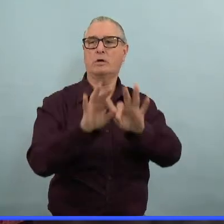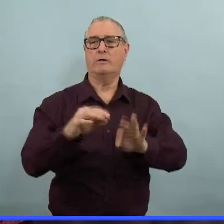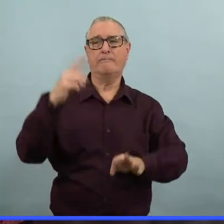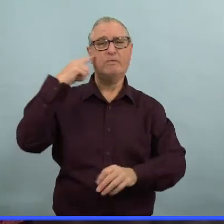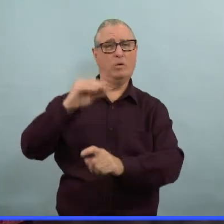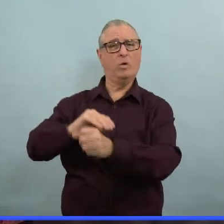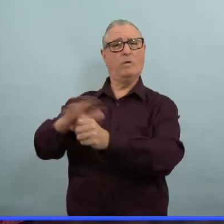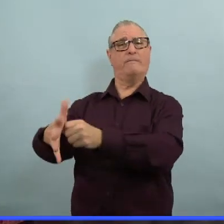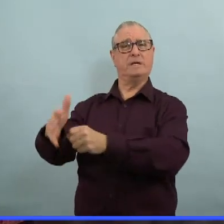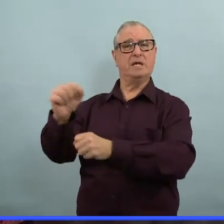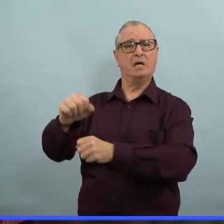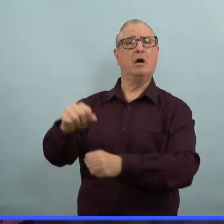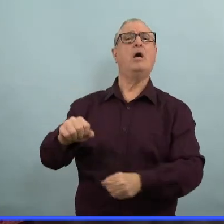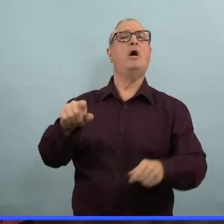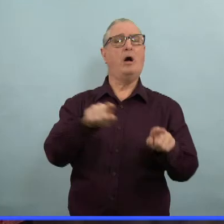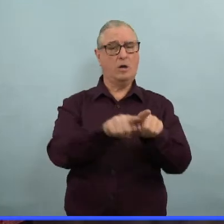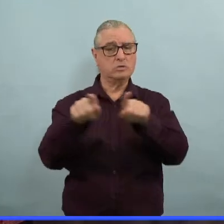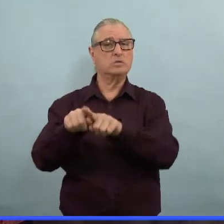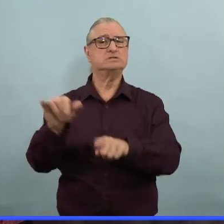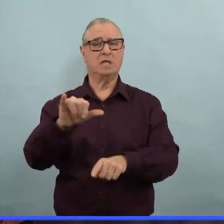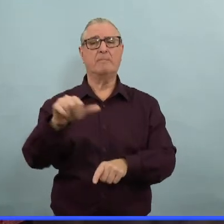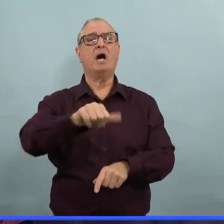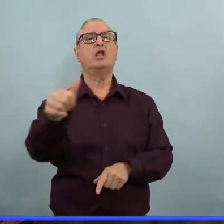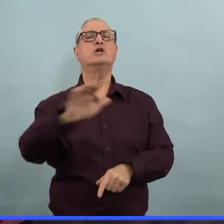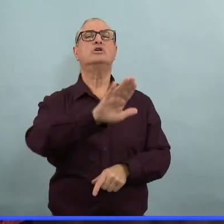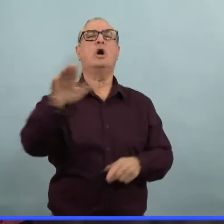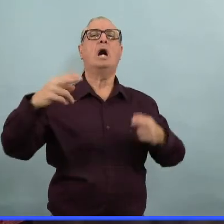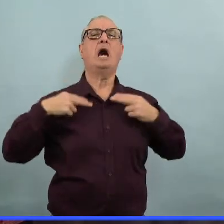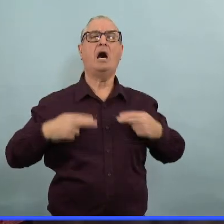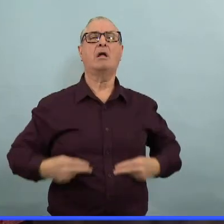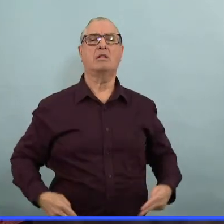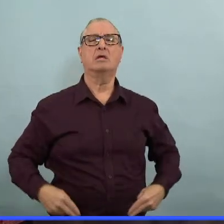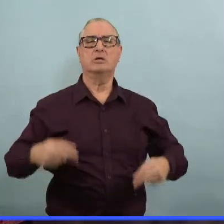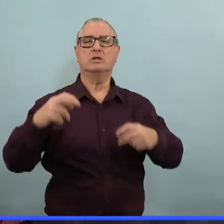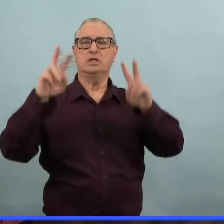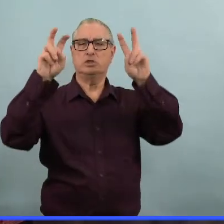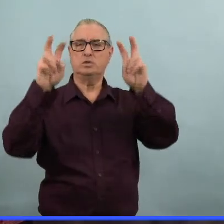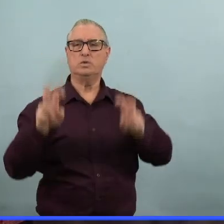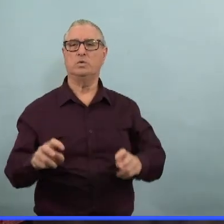uh who are suffering from mental health and and other issues out there that we need to to focus